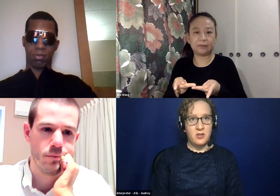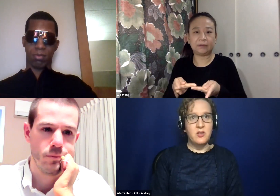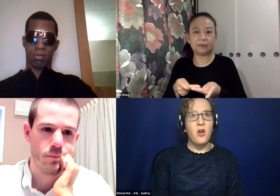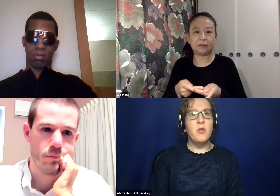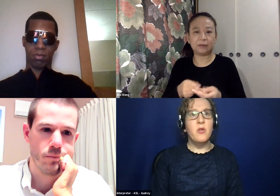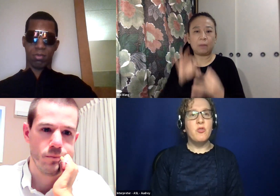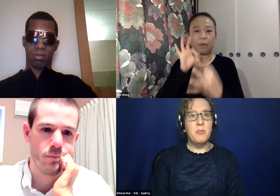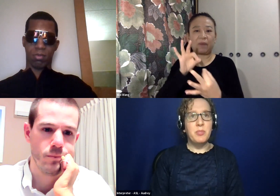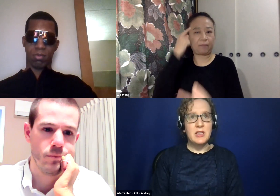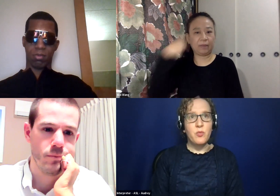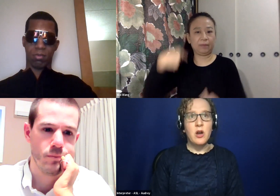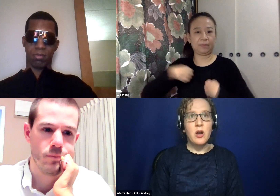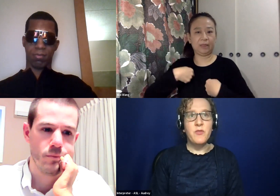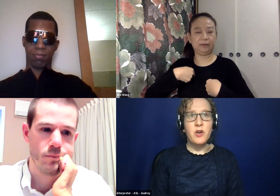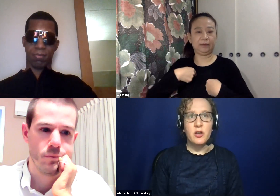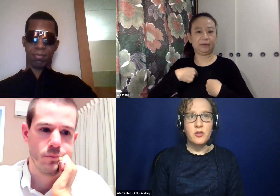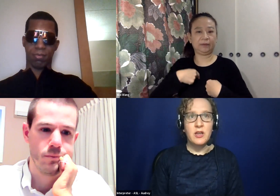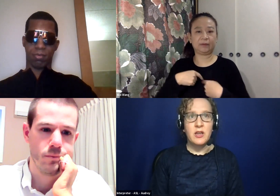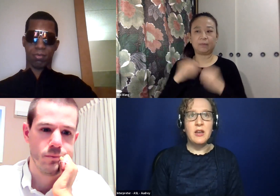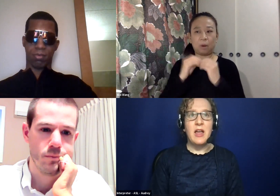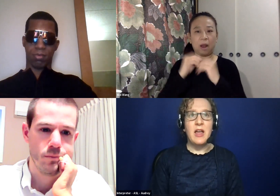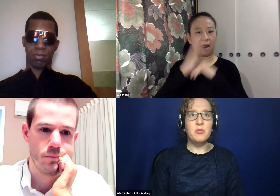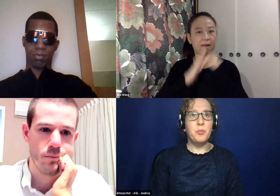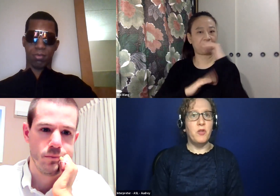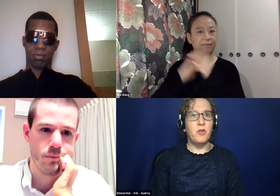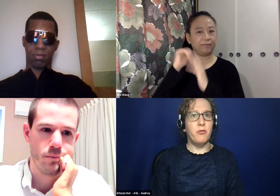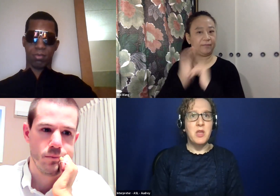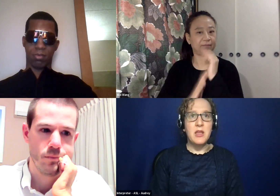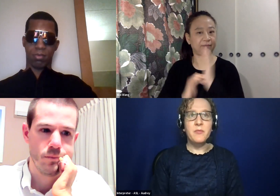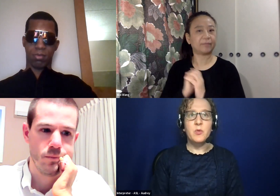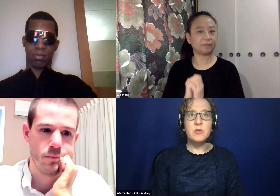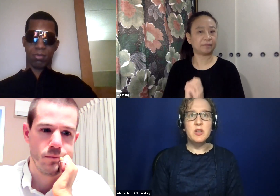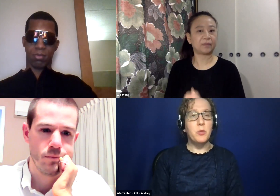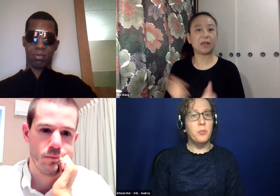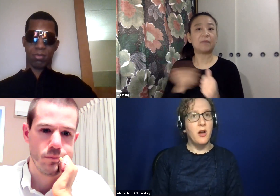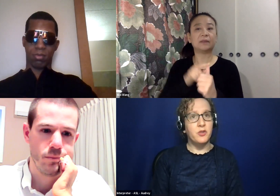So it was a great place where I was very included and it was perfect for me. It was much more